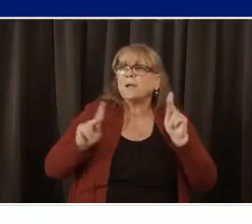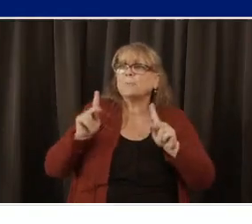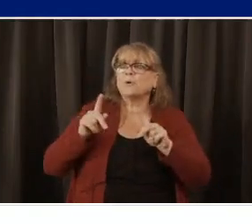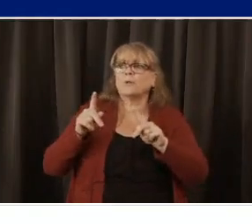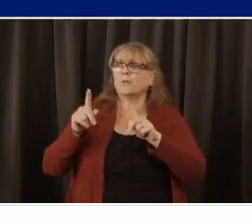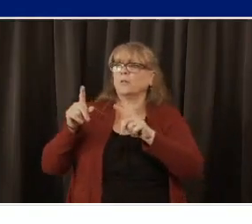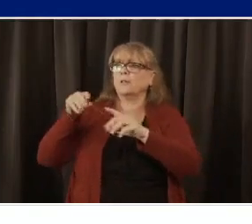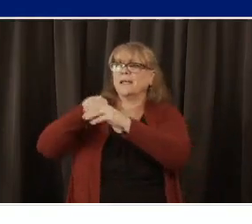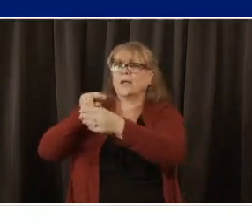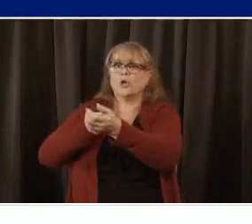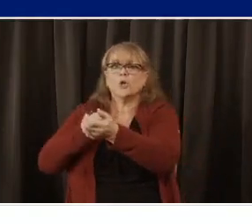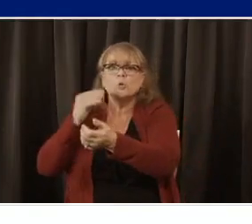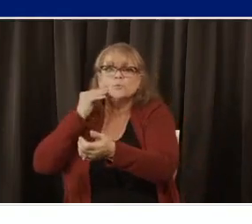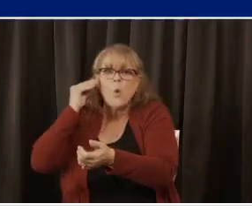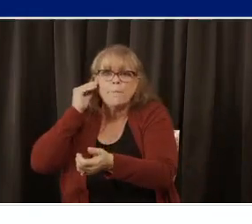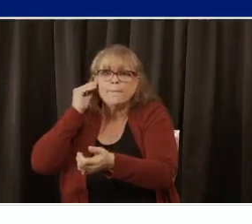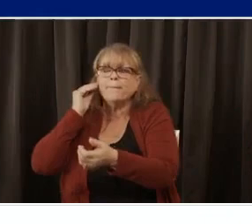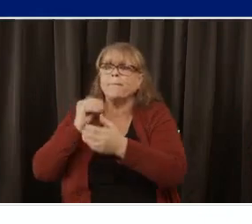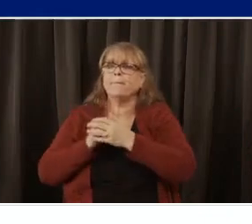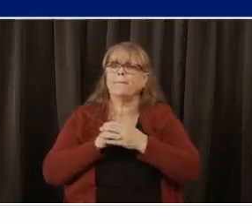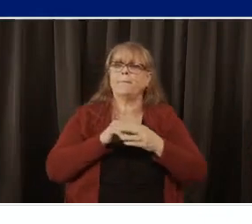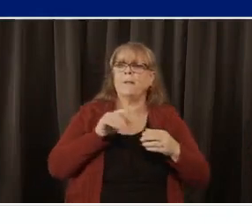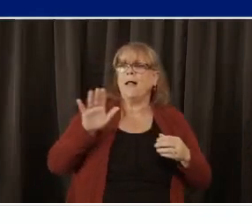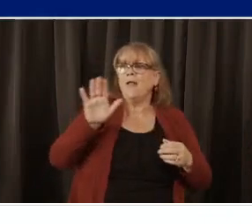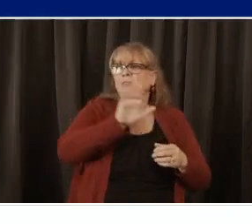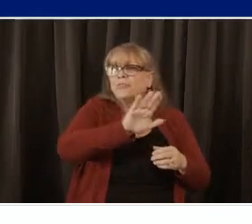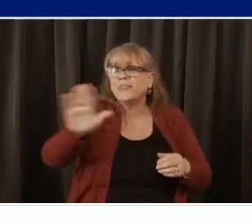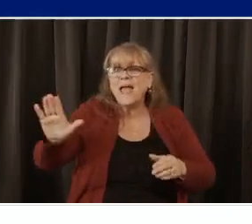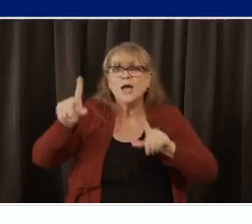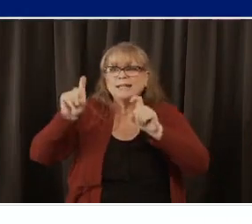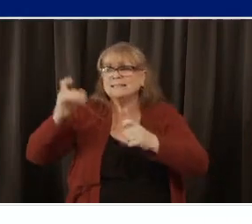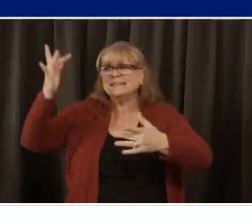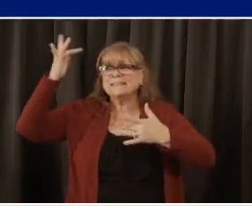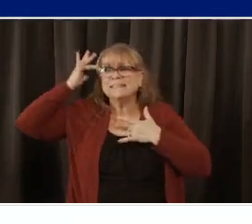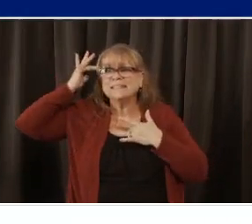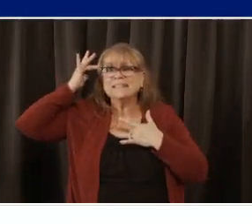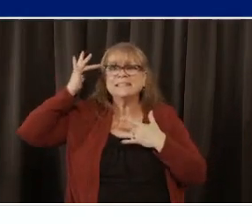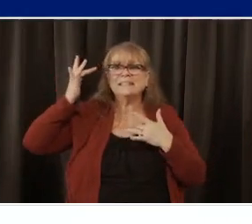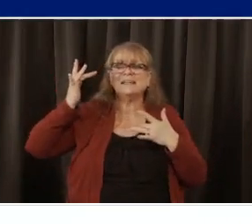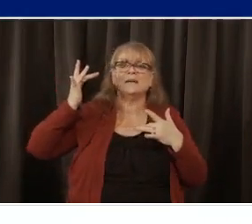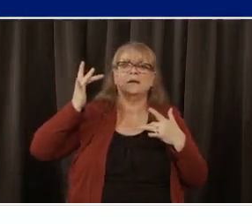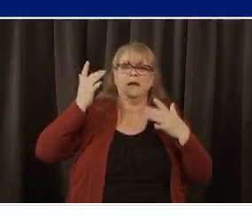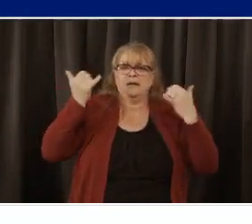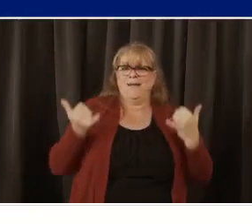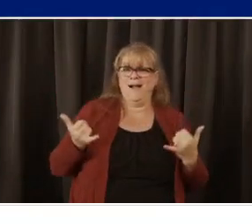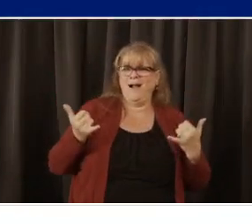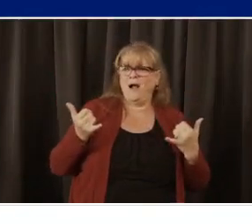this growing gap between those under 50 and those over 50 As we continue to see an increase in our